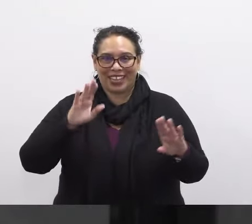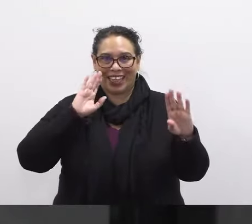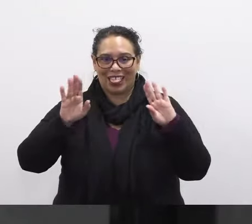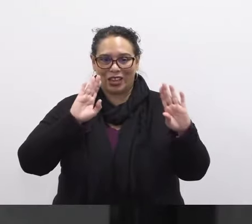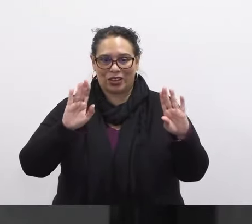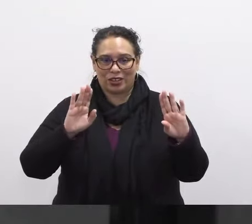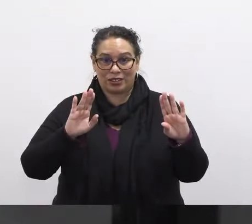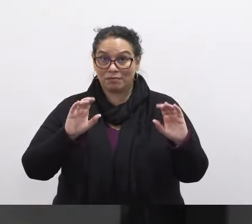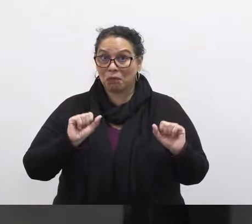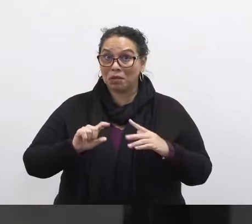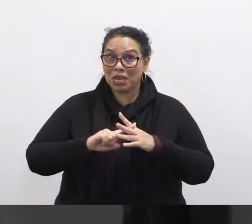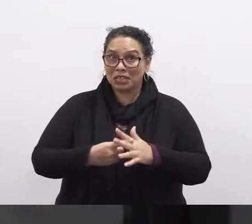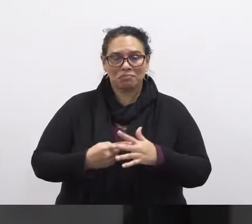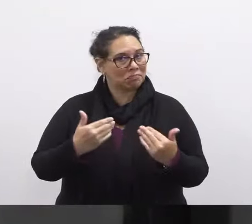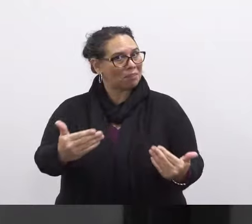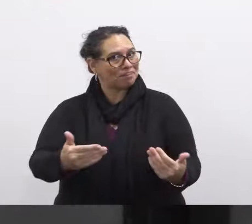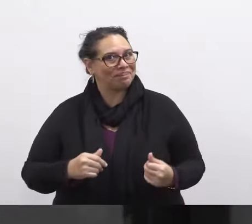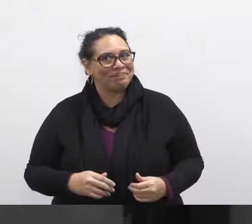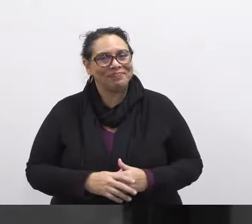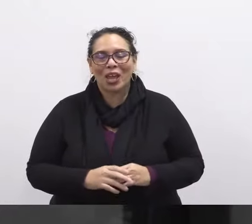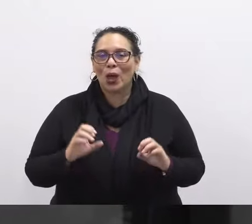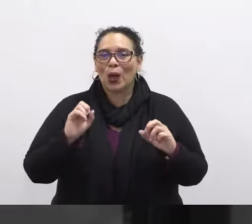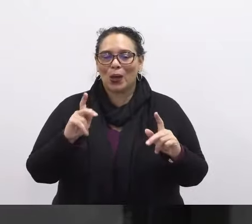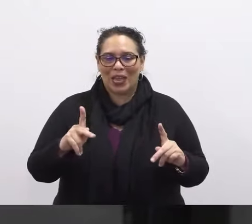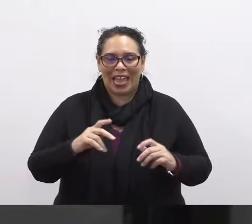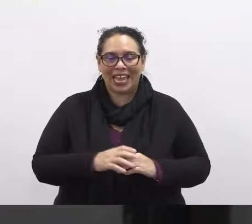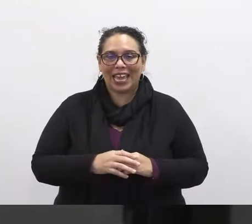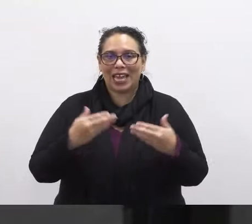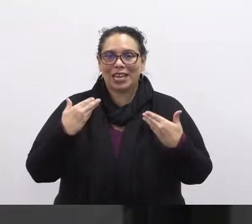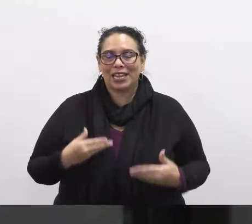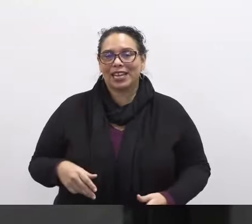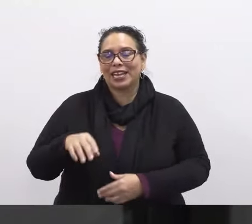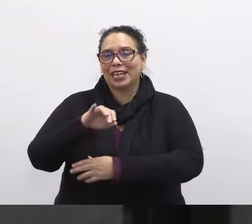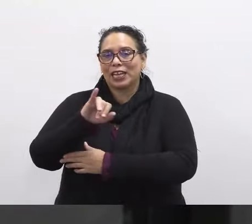may I begin? [Dr. Juan] Yes please. Okay. My name is Julianne Beebe